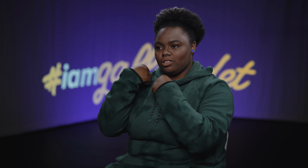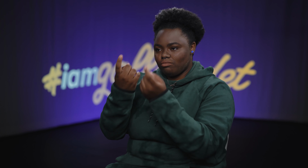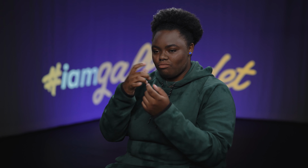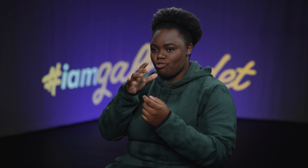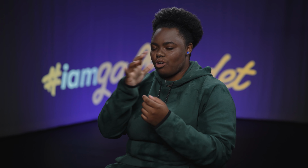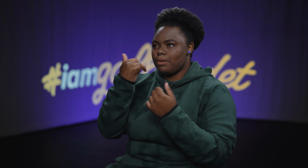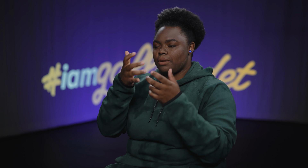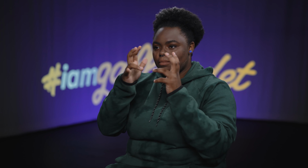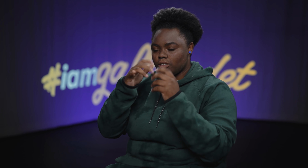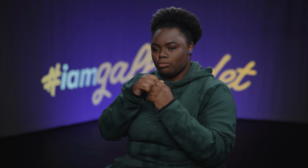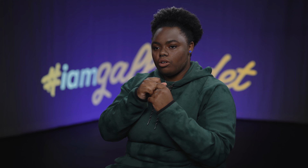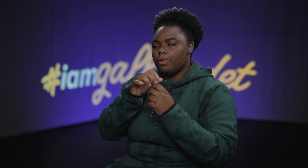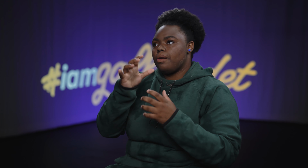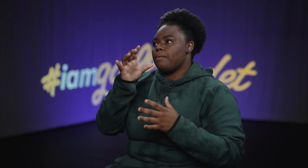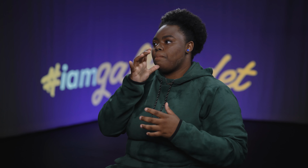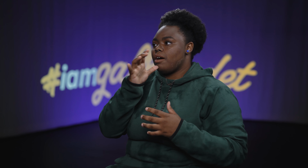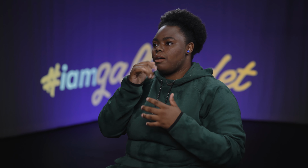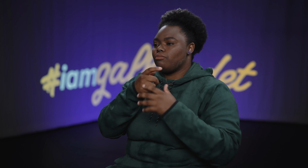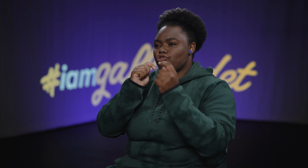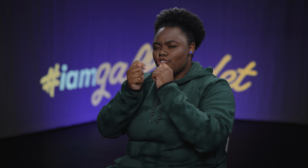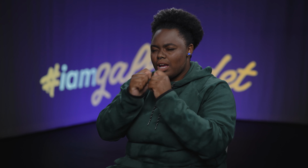My grandmother was a basketball player, and my mom did track and